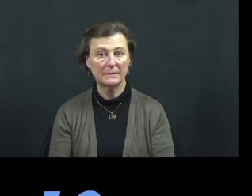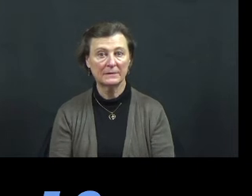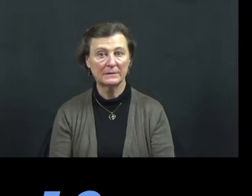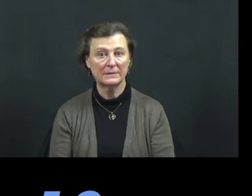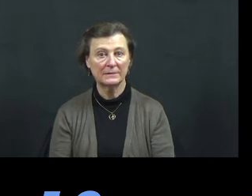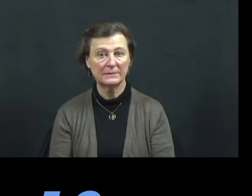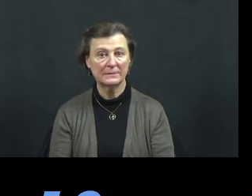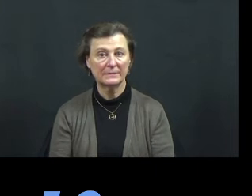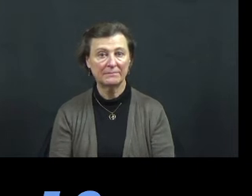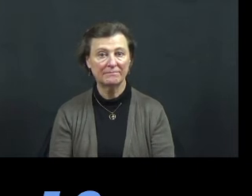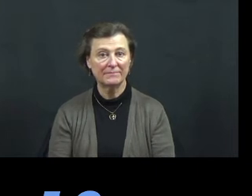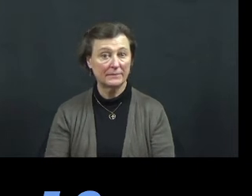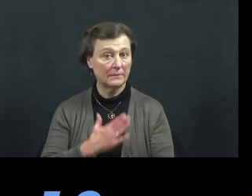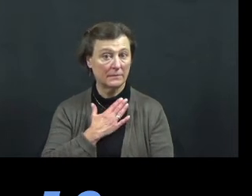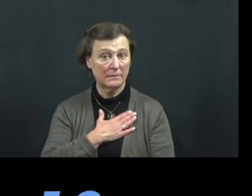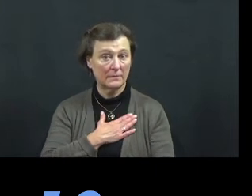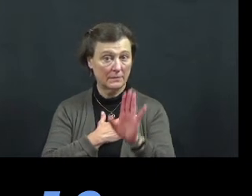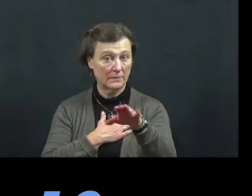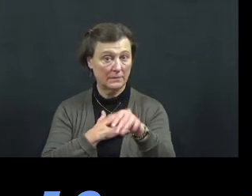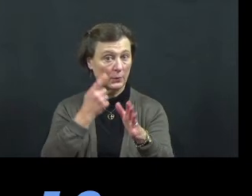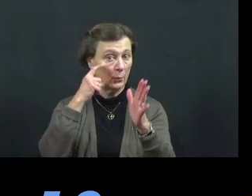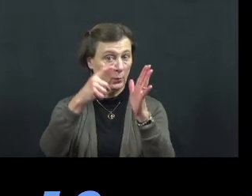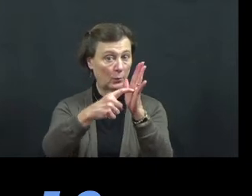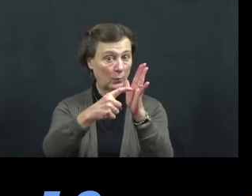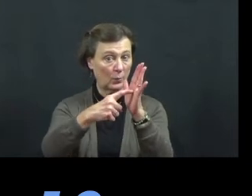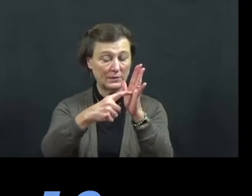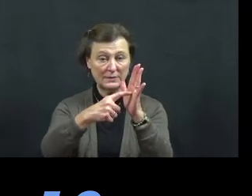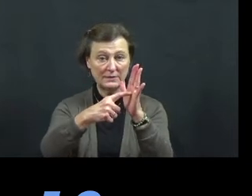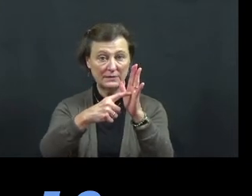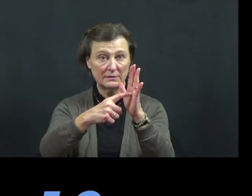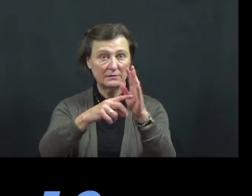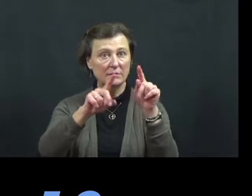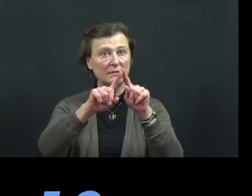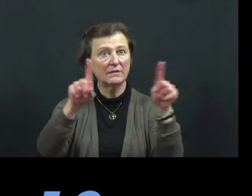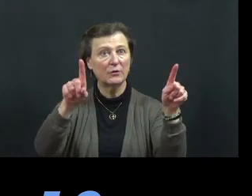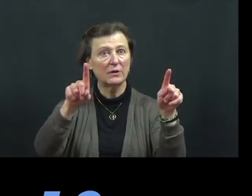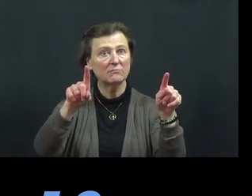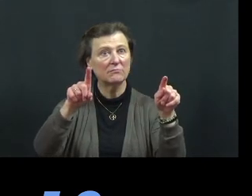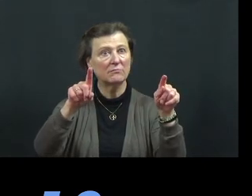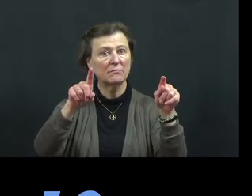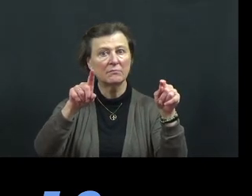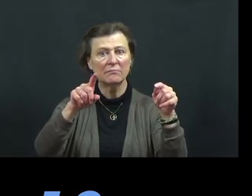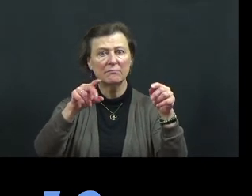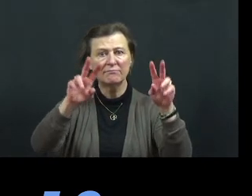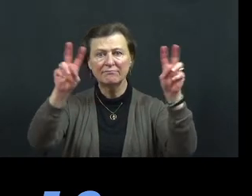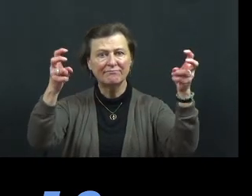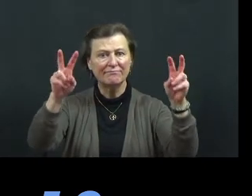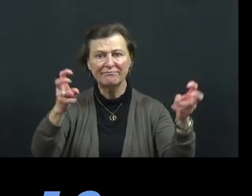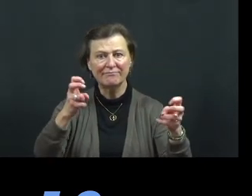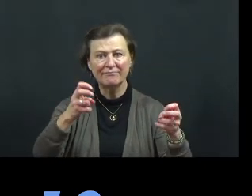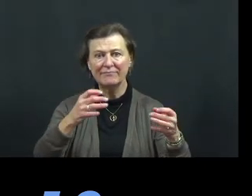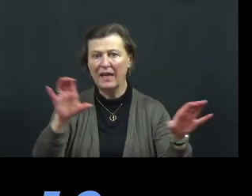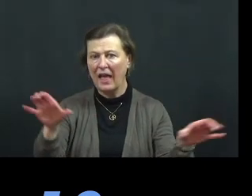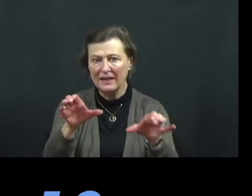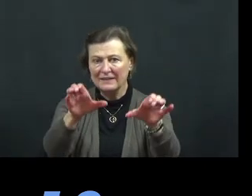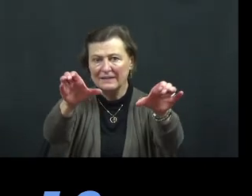Please pay attention to the various notices of upcoming activities in the life of this congregation.